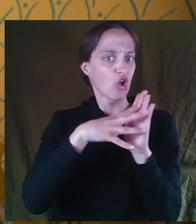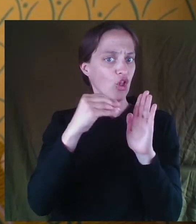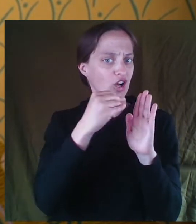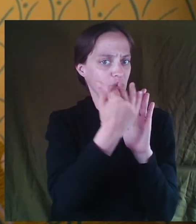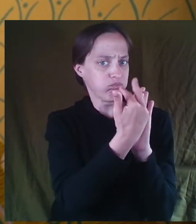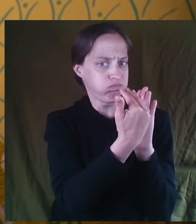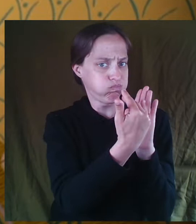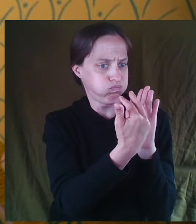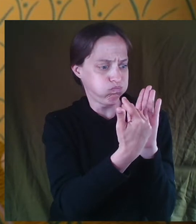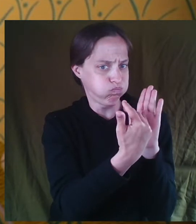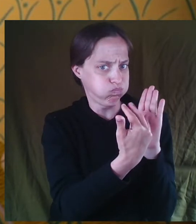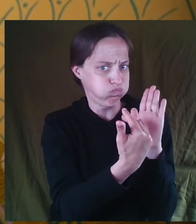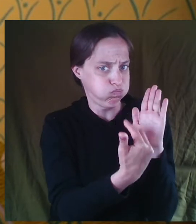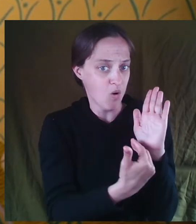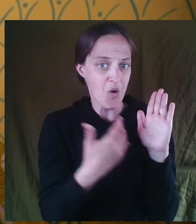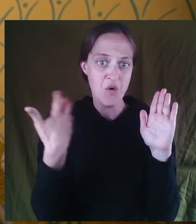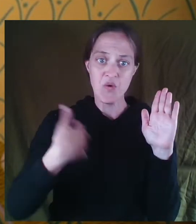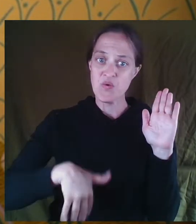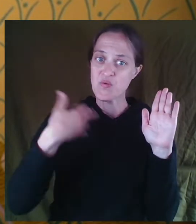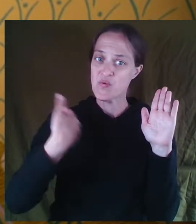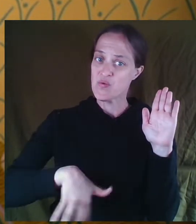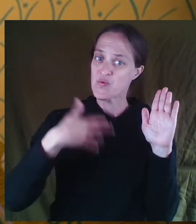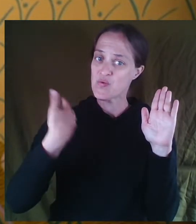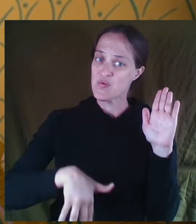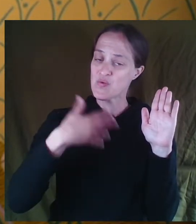We're learning a lot of text features. Go us.